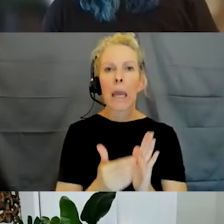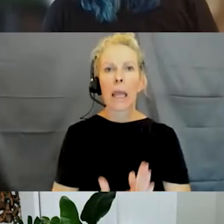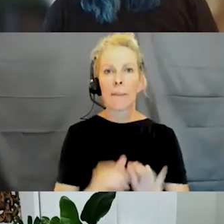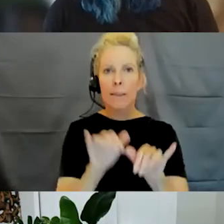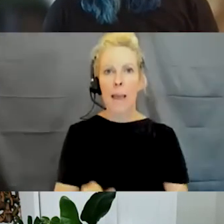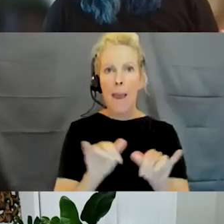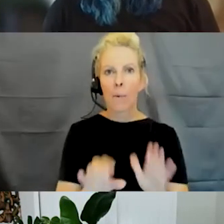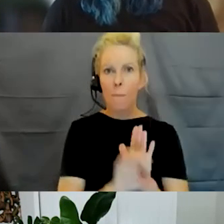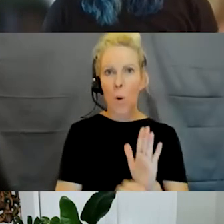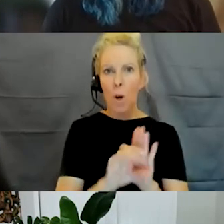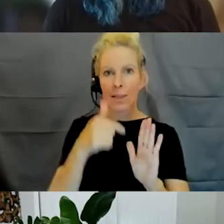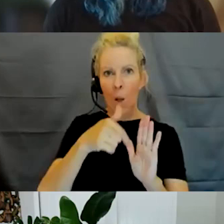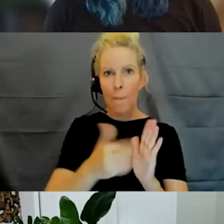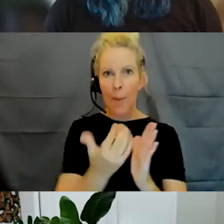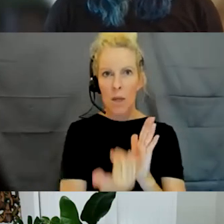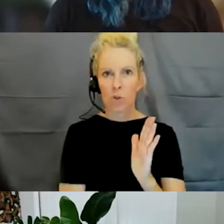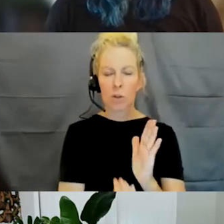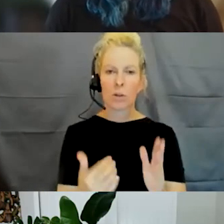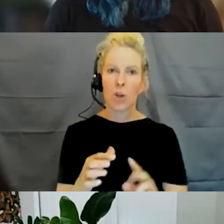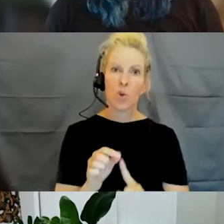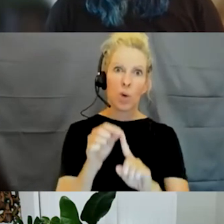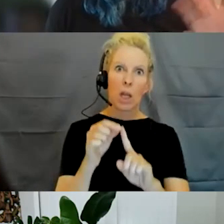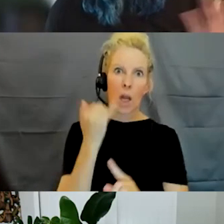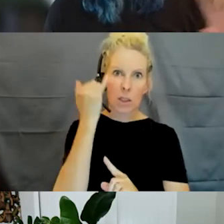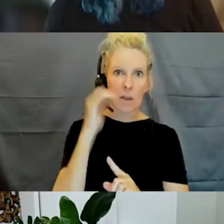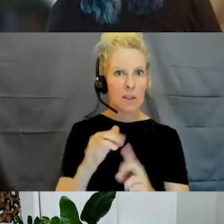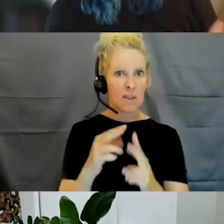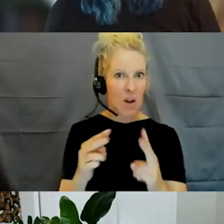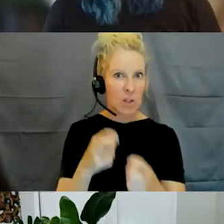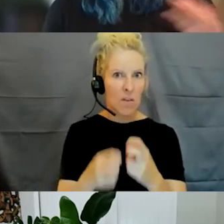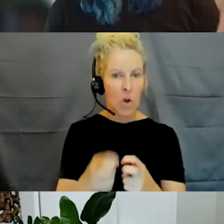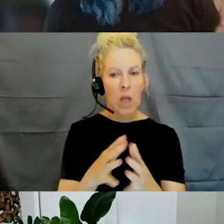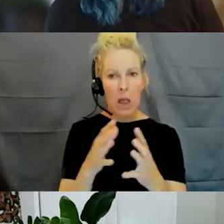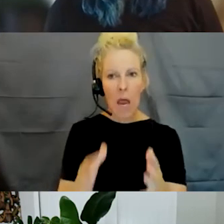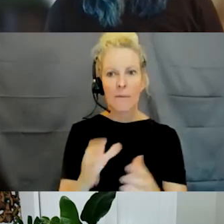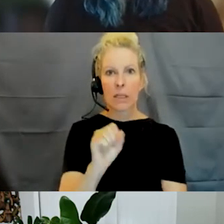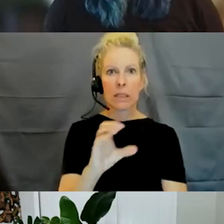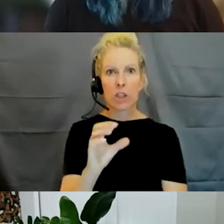ID on all of those is very difficult, right, so you have to do a lot of scripting and counting to